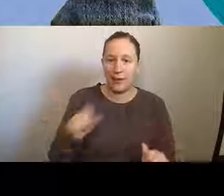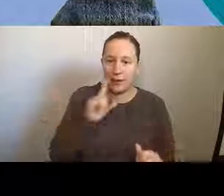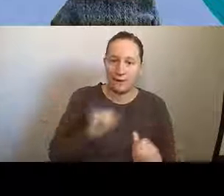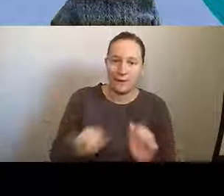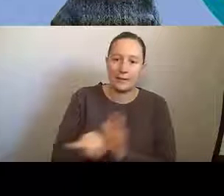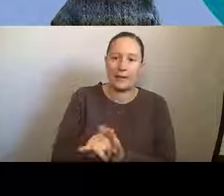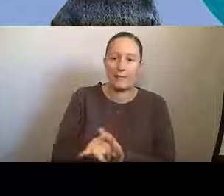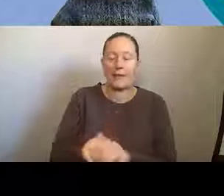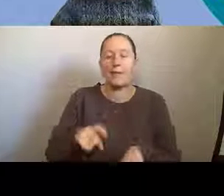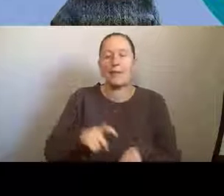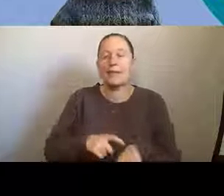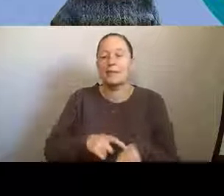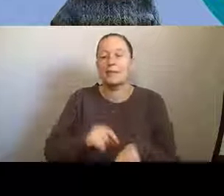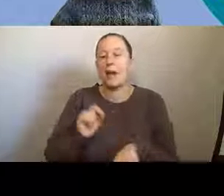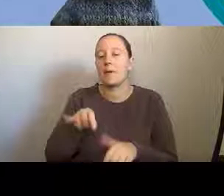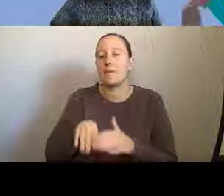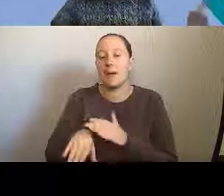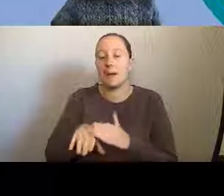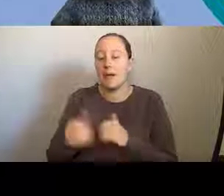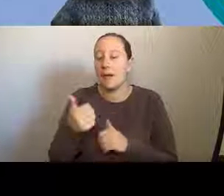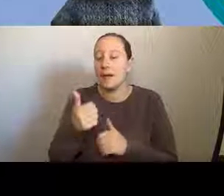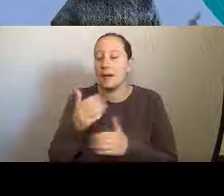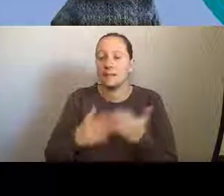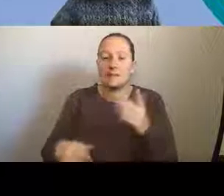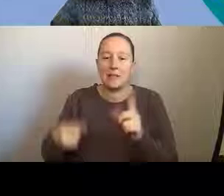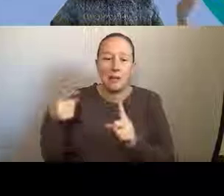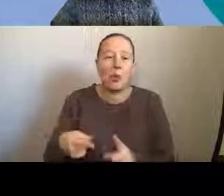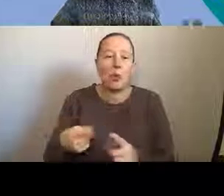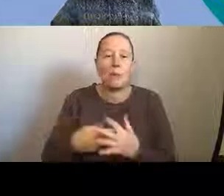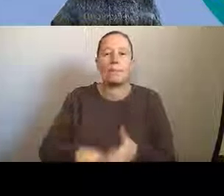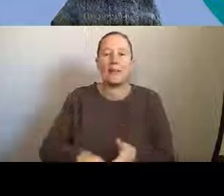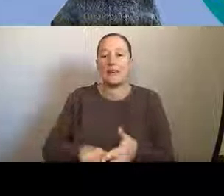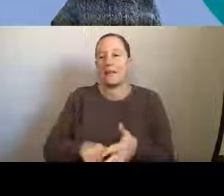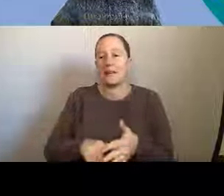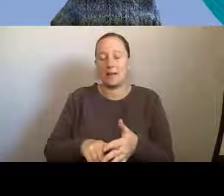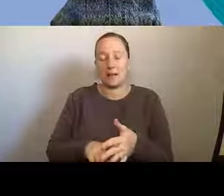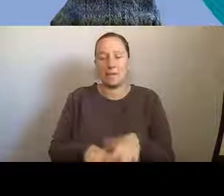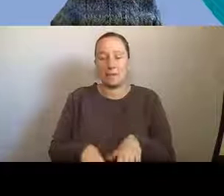At some point particularly at the beginning point of that process.